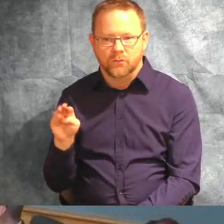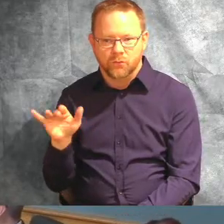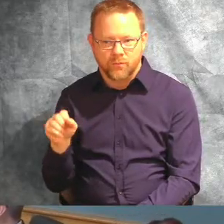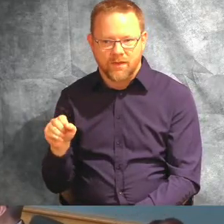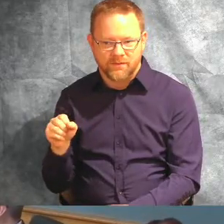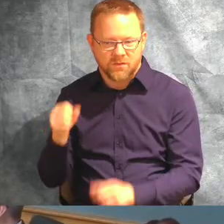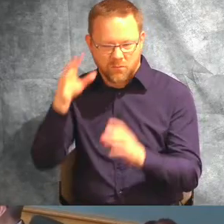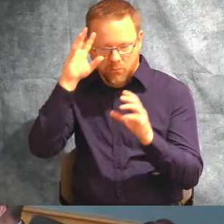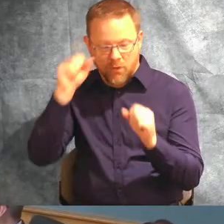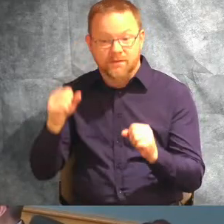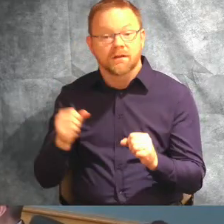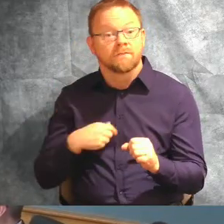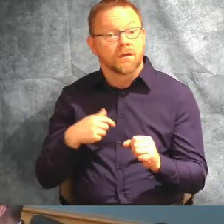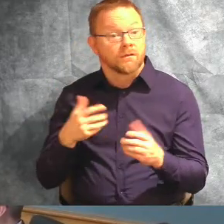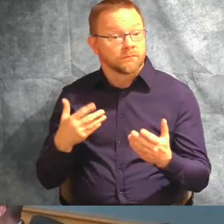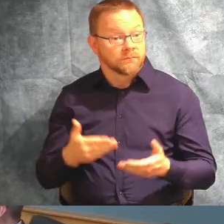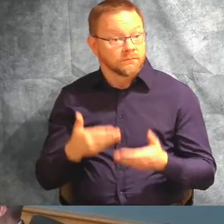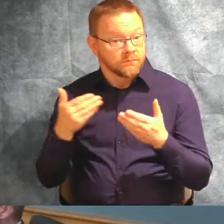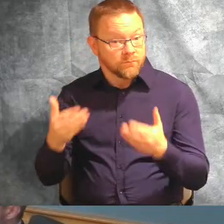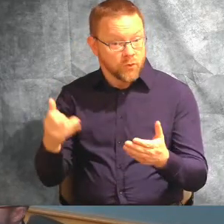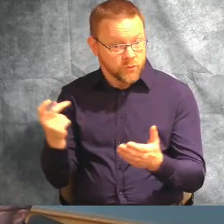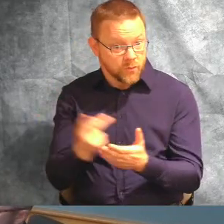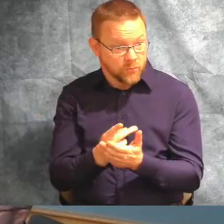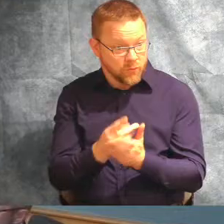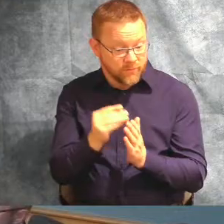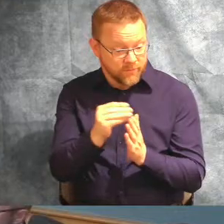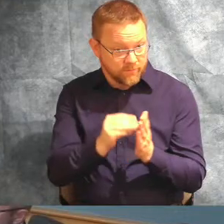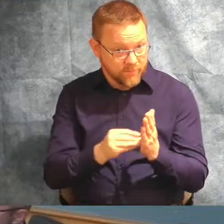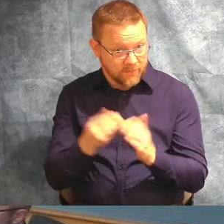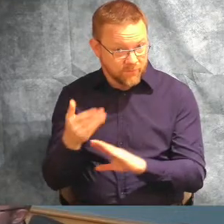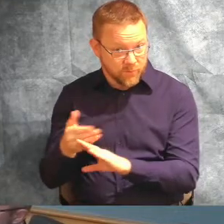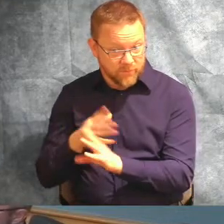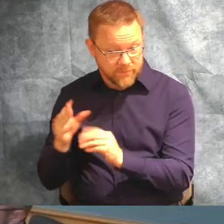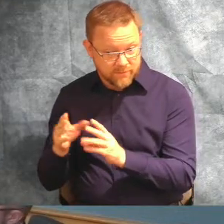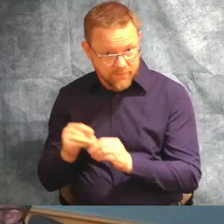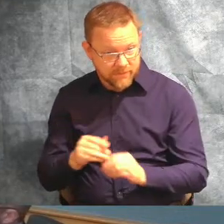of the previous session. Second. Commissioner Summerow Dumas. Yes. Commissioner Reece. Yes.